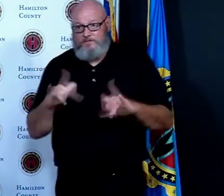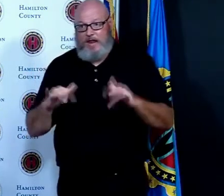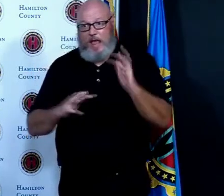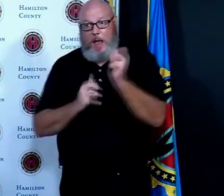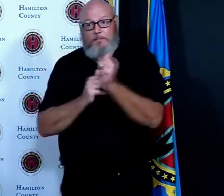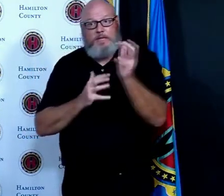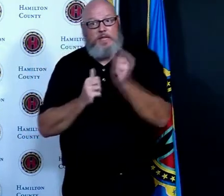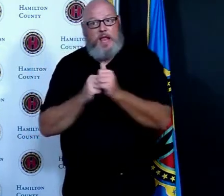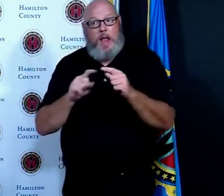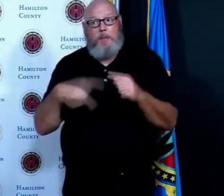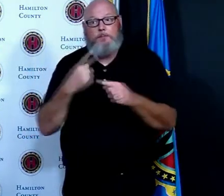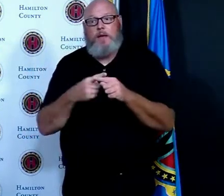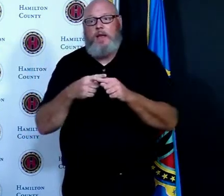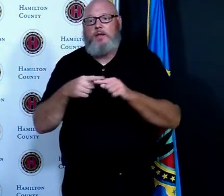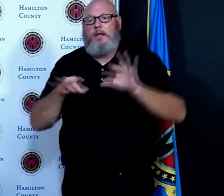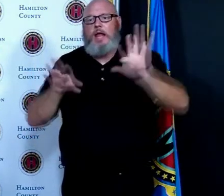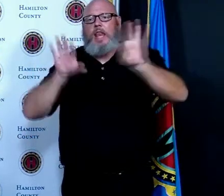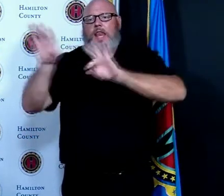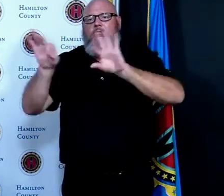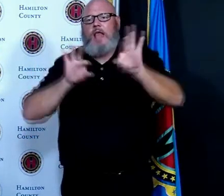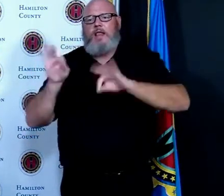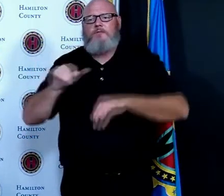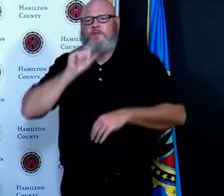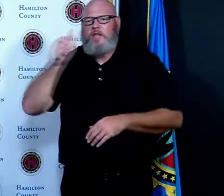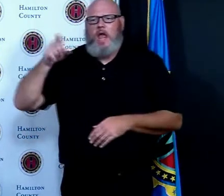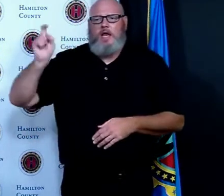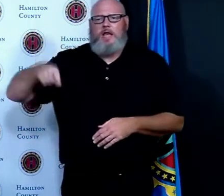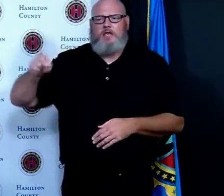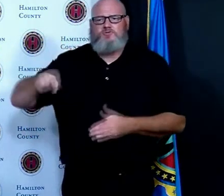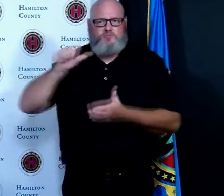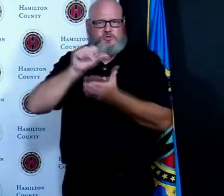you're still looking at suspending those maybe at some point or whether that was really ever